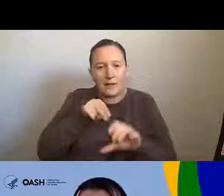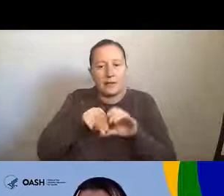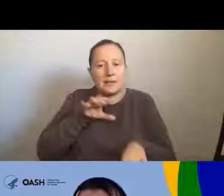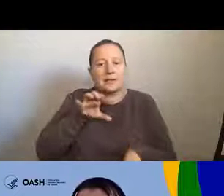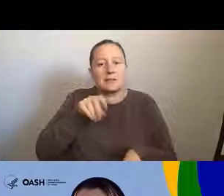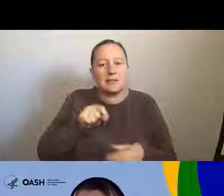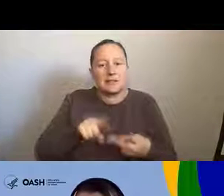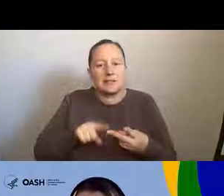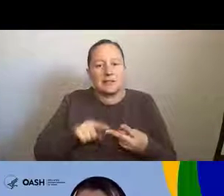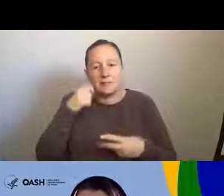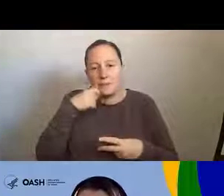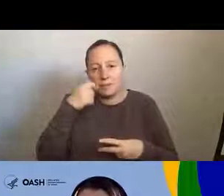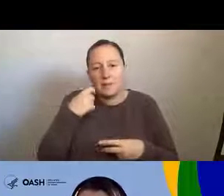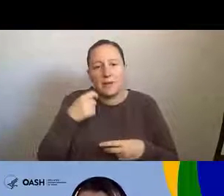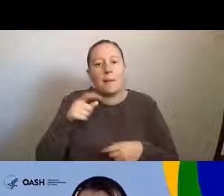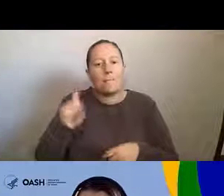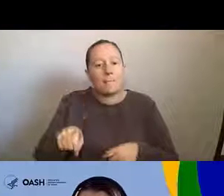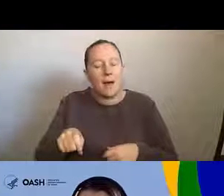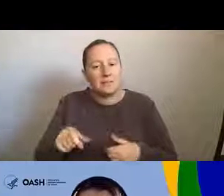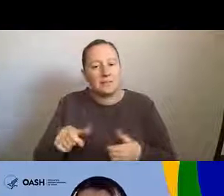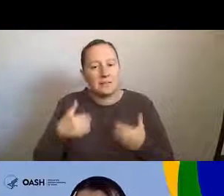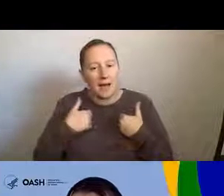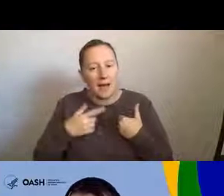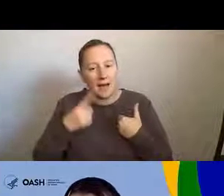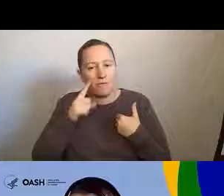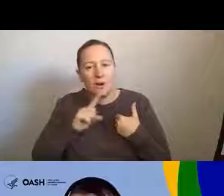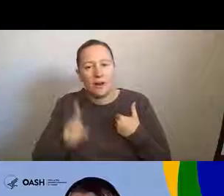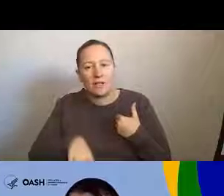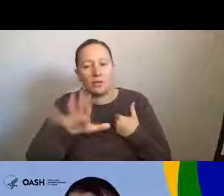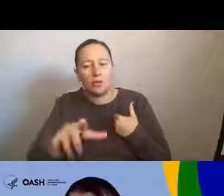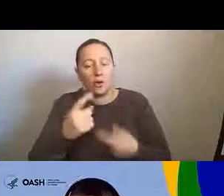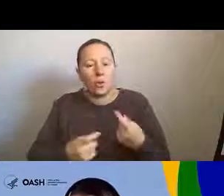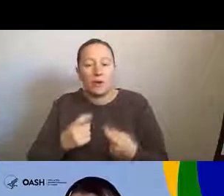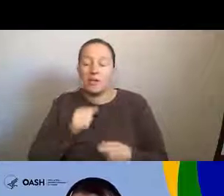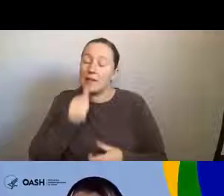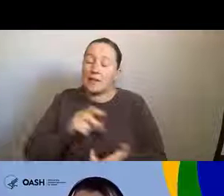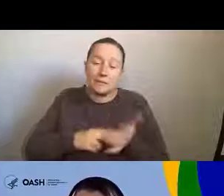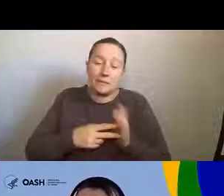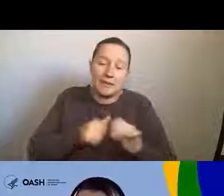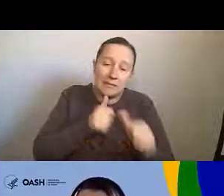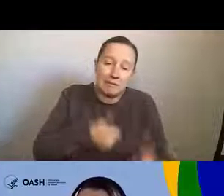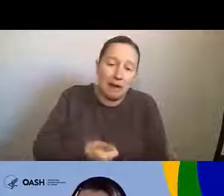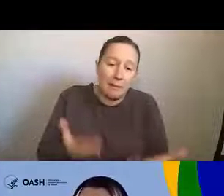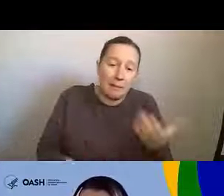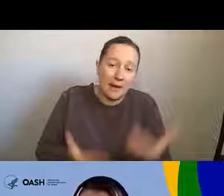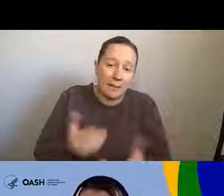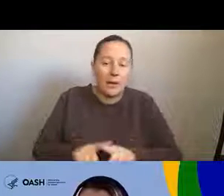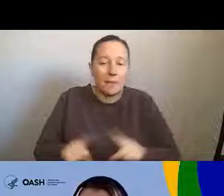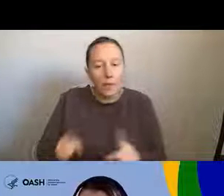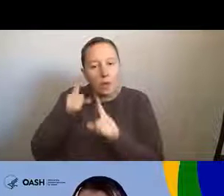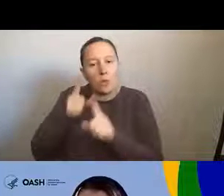is required to answer your research question. This is not to say that it's not required, it may be, but the aim is to justify and explain.